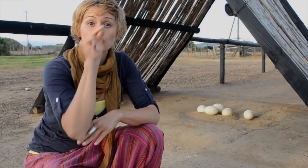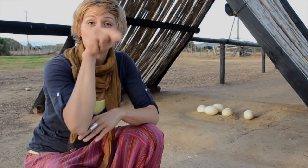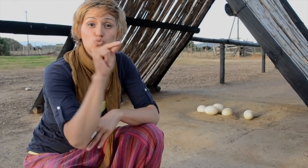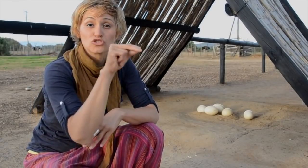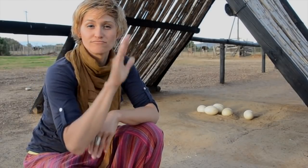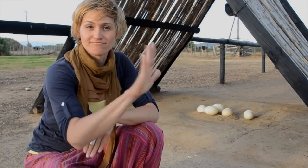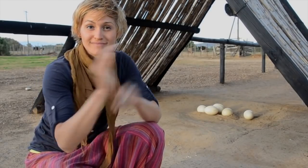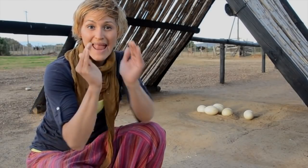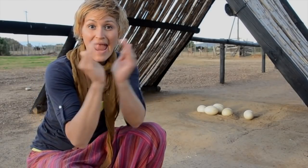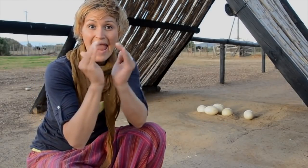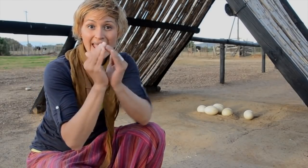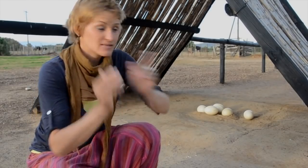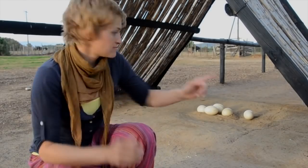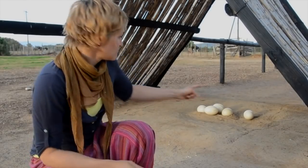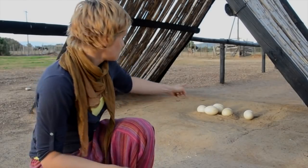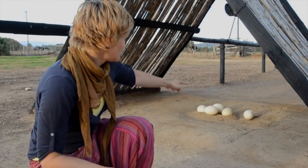Ostriches’ eggs look like this.